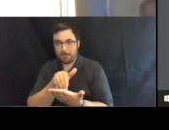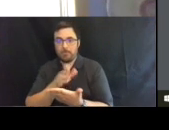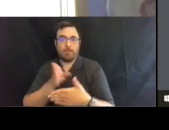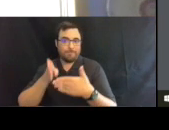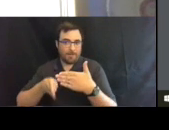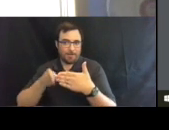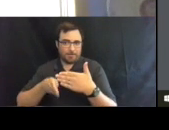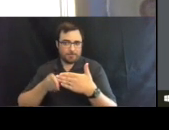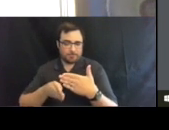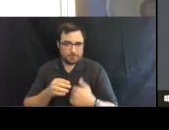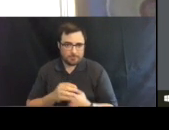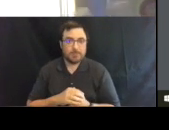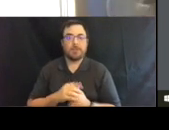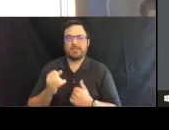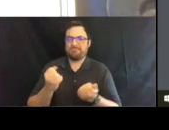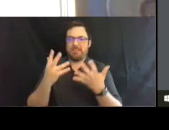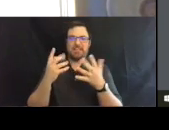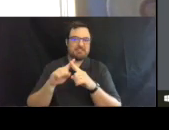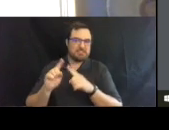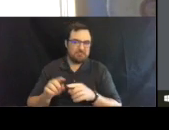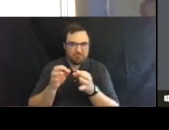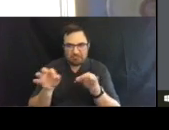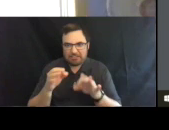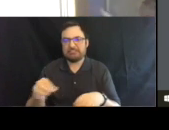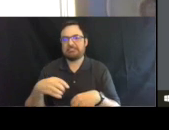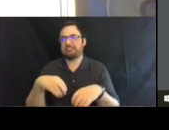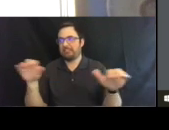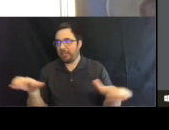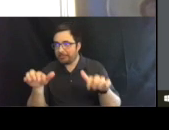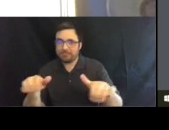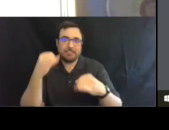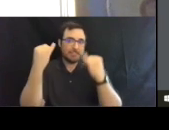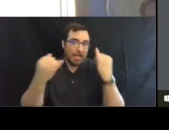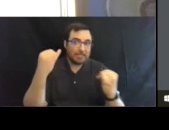all kinds of phrases and activities that really kind of bombard the child